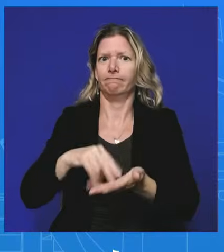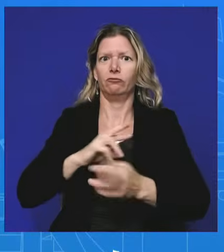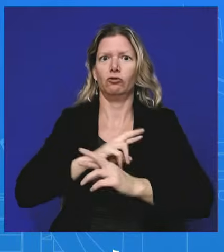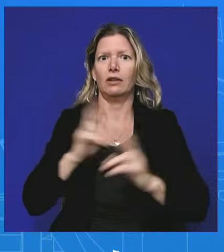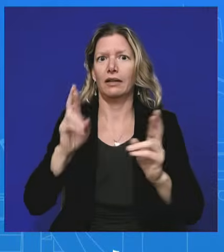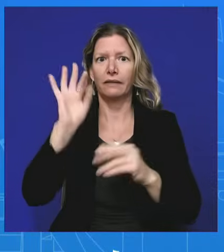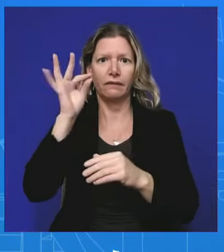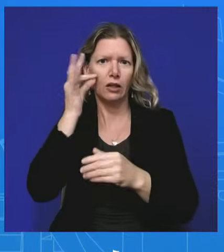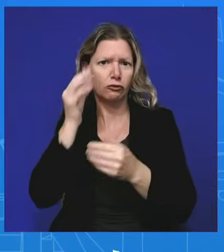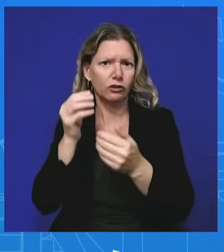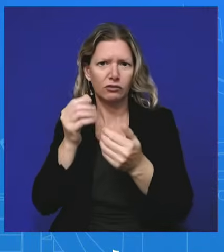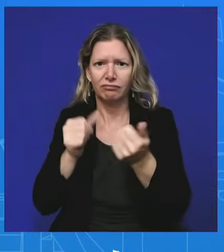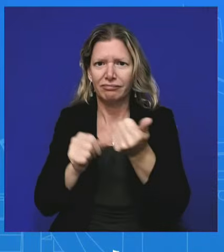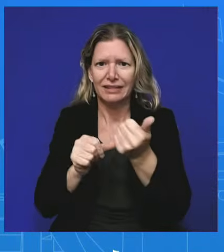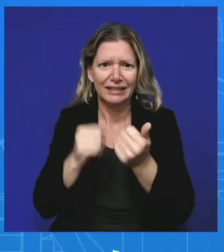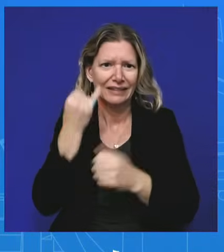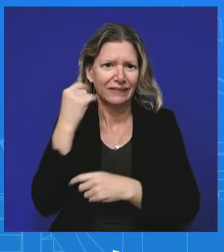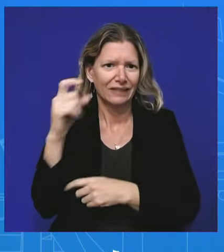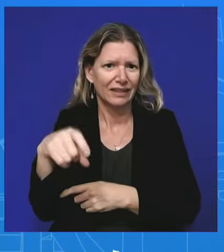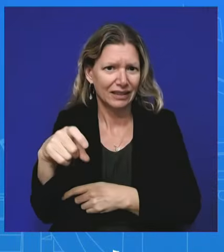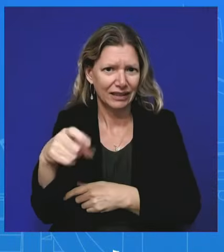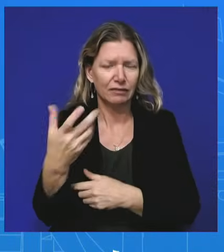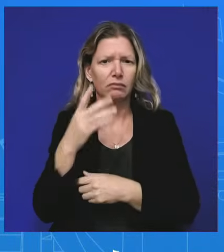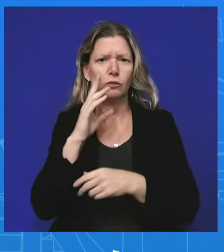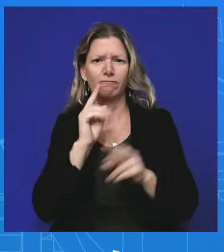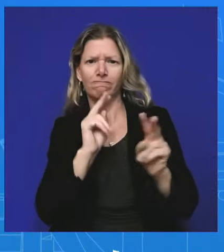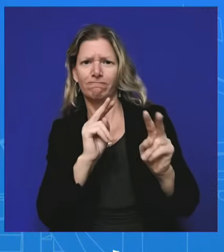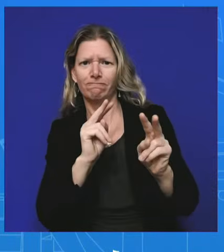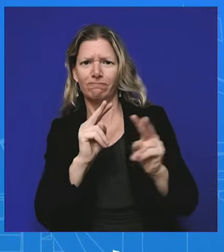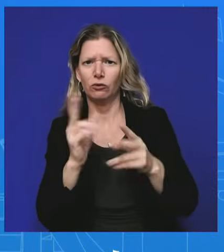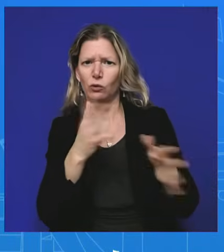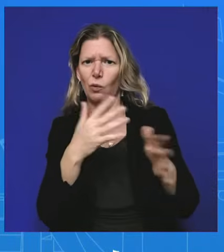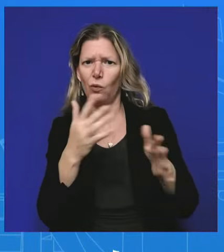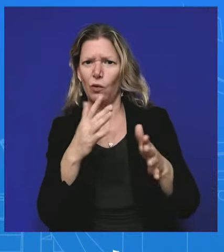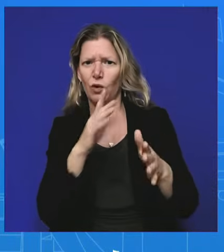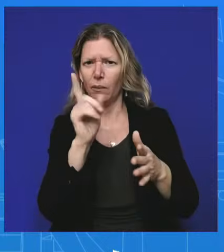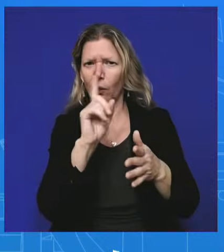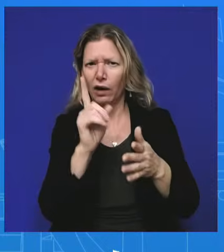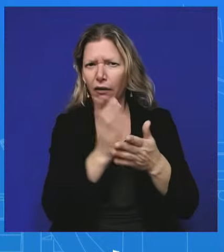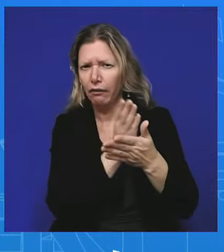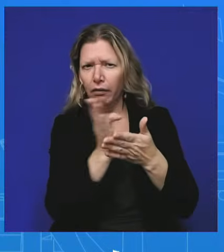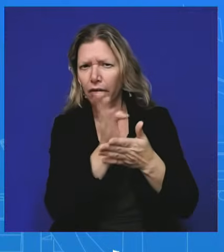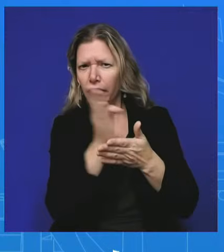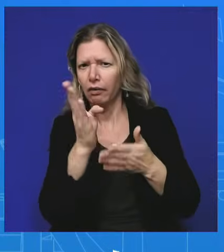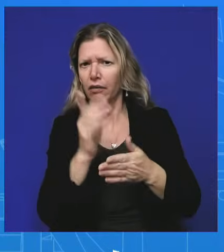and more severe weather is likely across the Gulf Coast today. Residents in the affected area